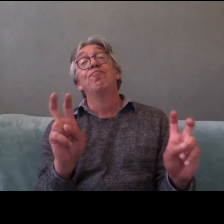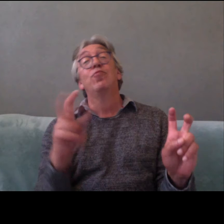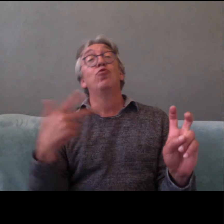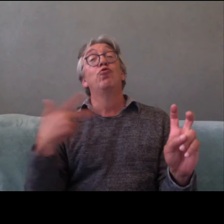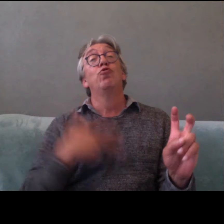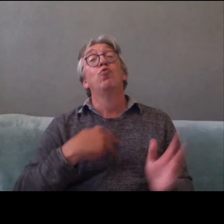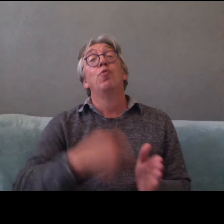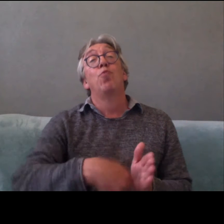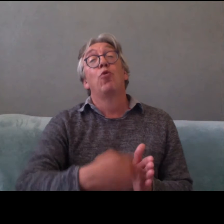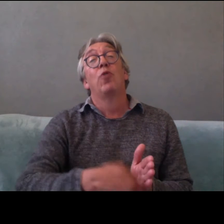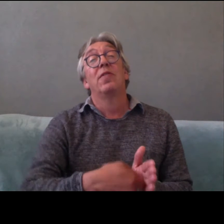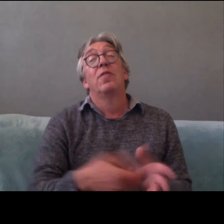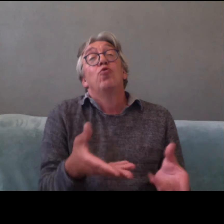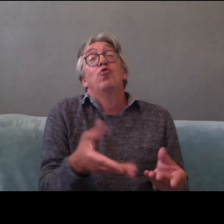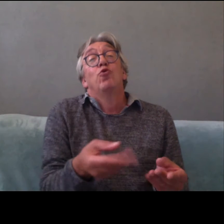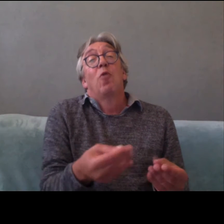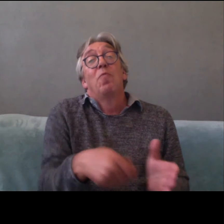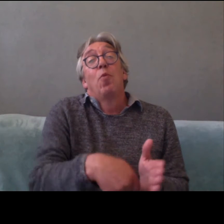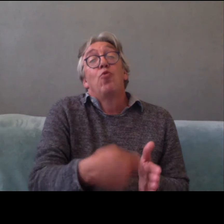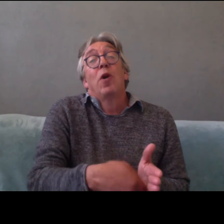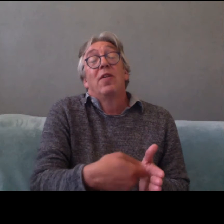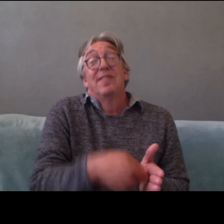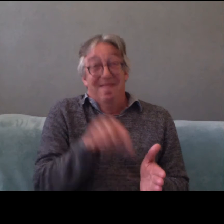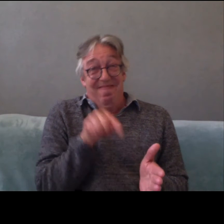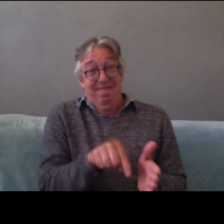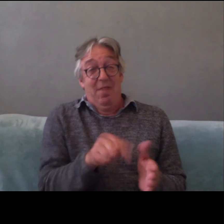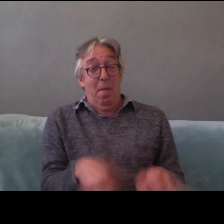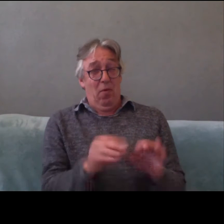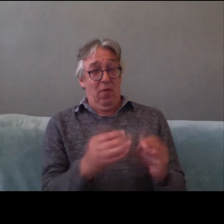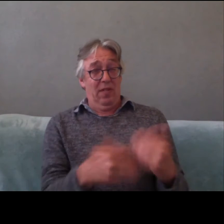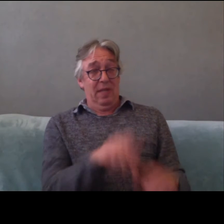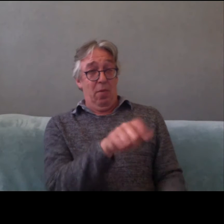As you know, we don't have a quota system in Latvia.